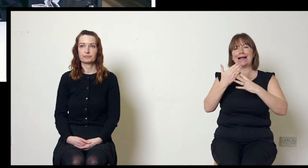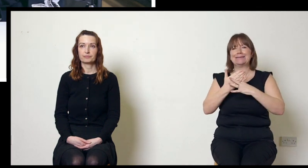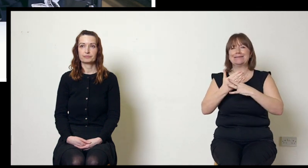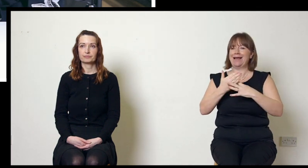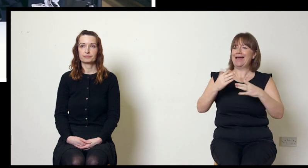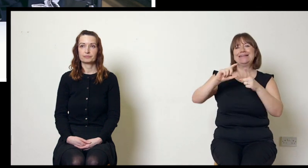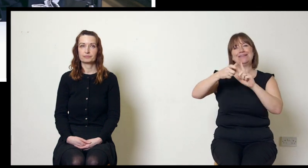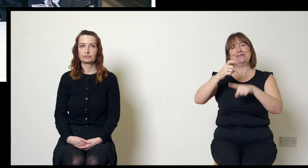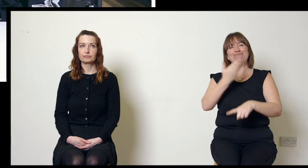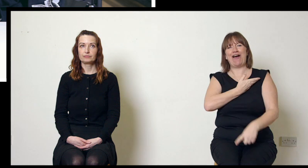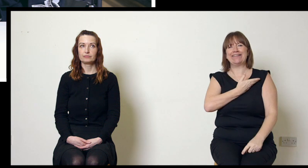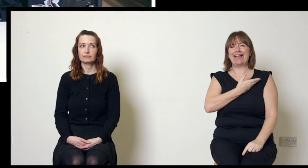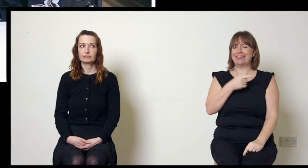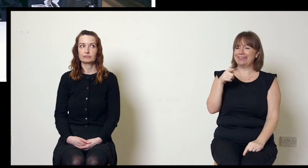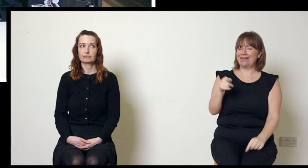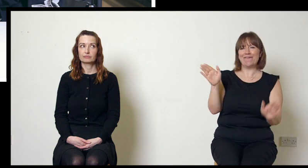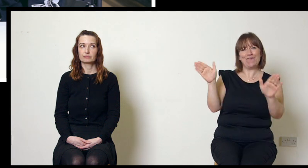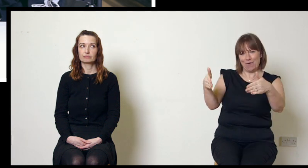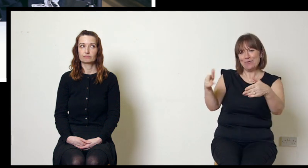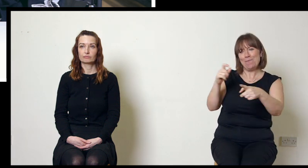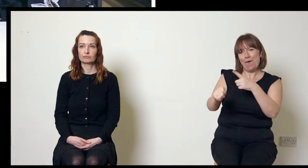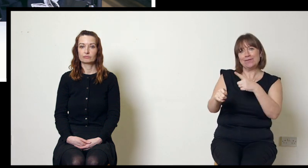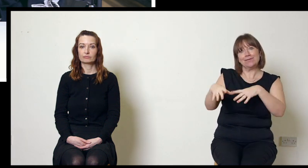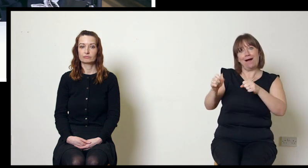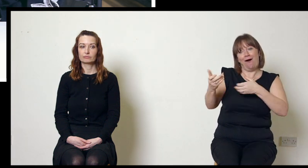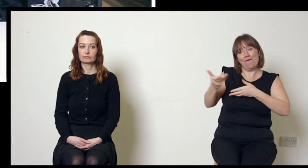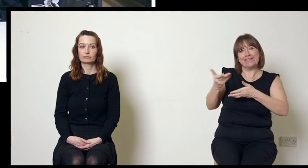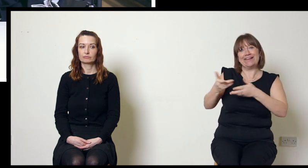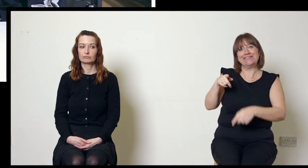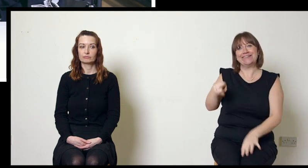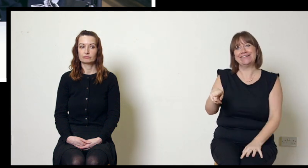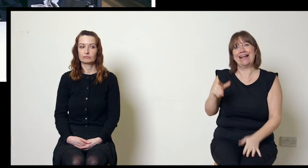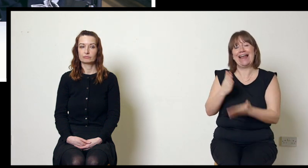And they've kind of gone, this is a good focal point. It starts the conversation. So they are now a permanent trail in the city